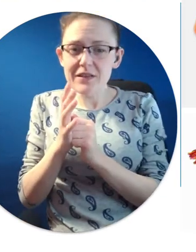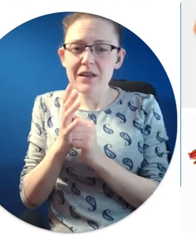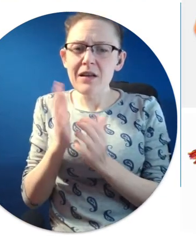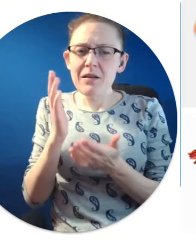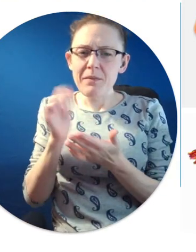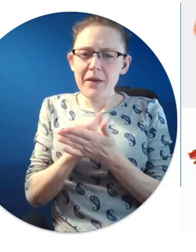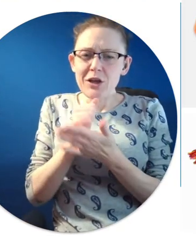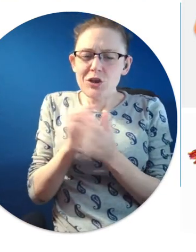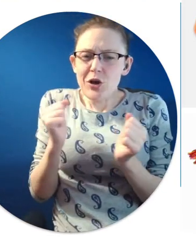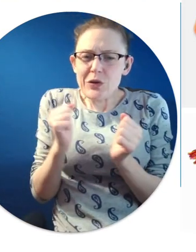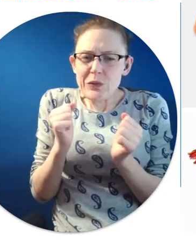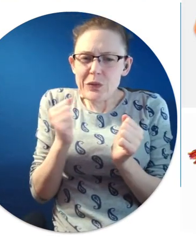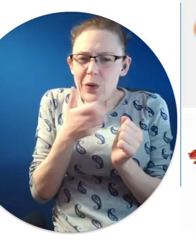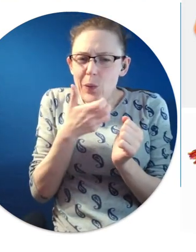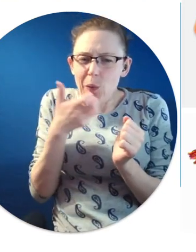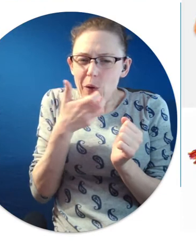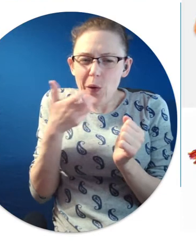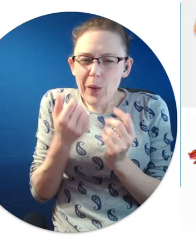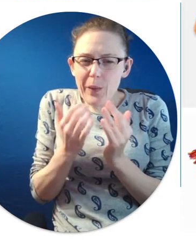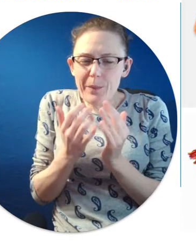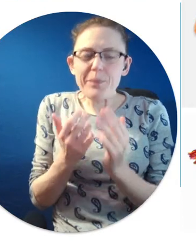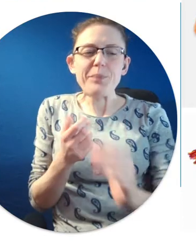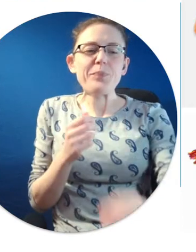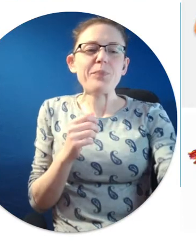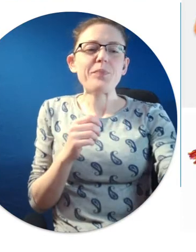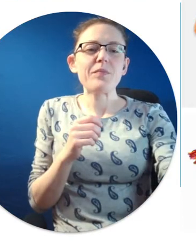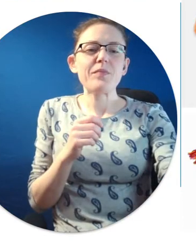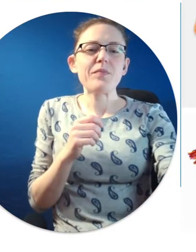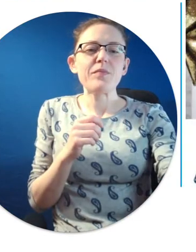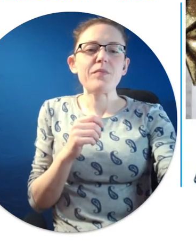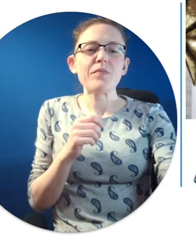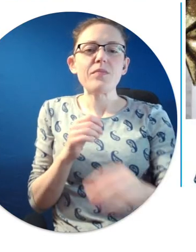Make sure you wear to keep warm in the cold.